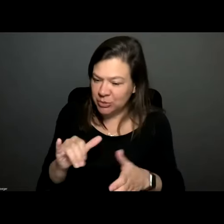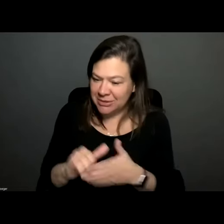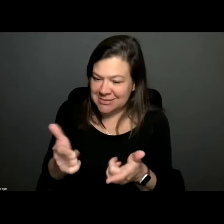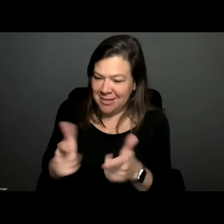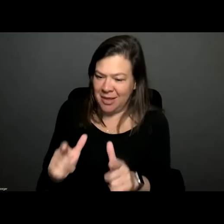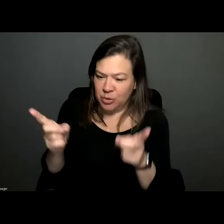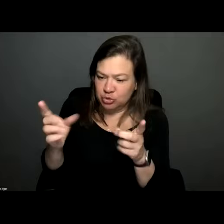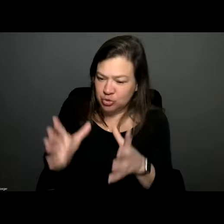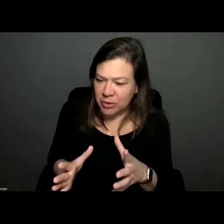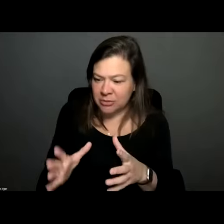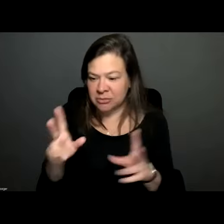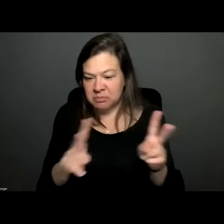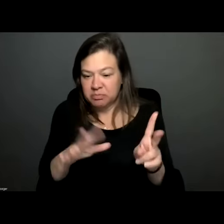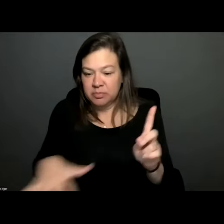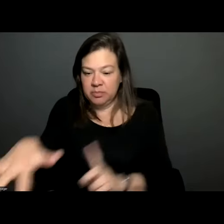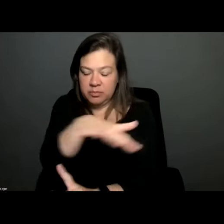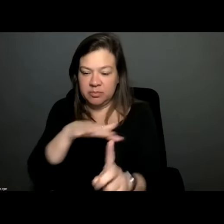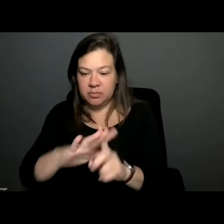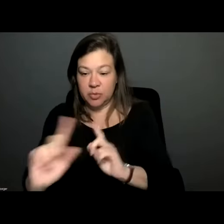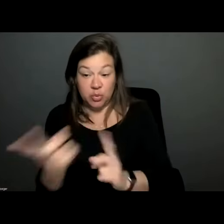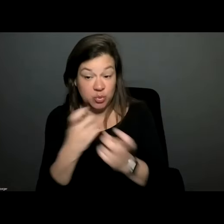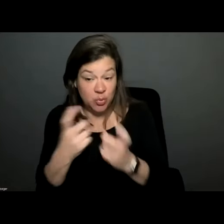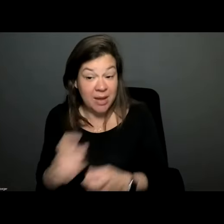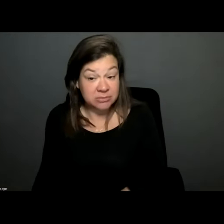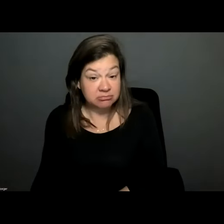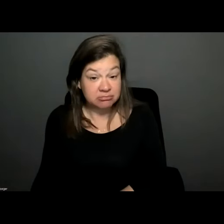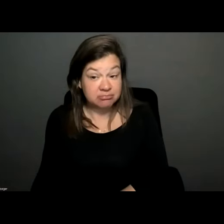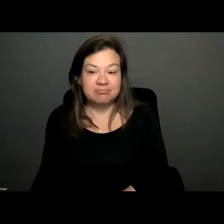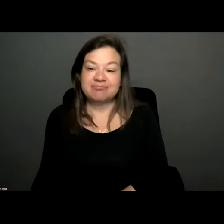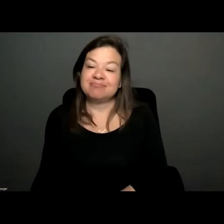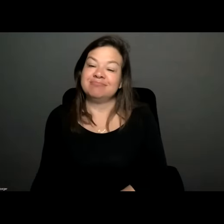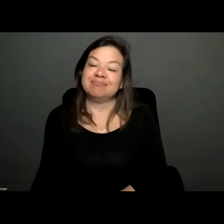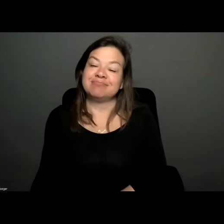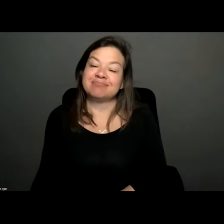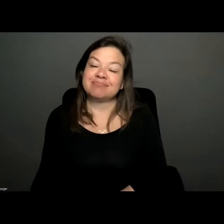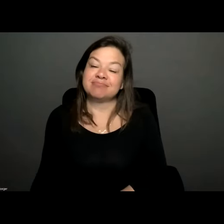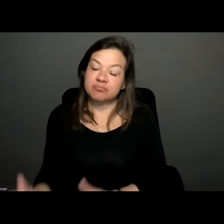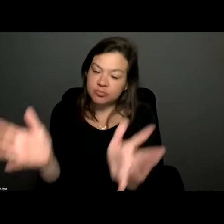and, you know, the people around me to ask me questions, you know, and talk to me about,